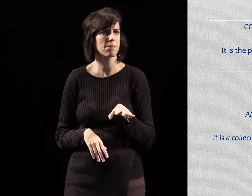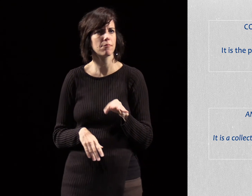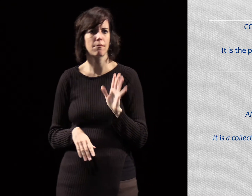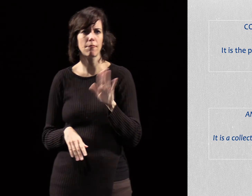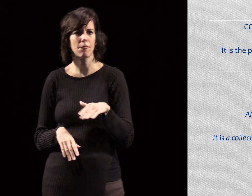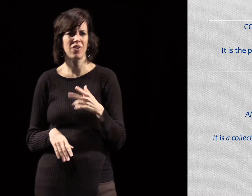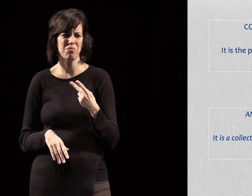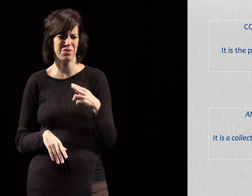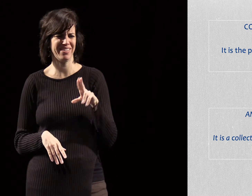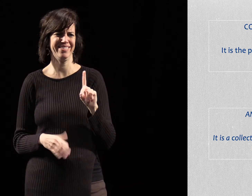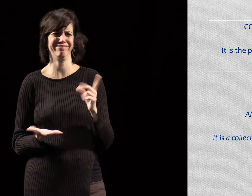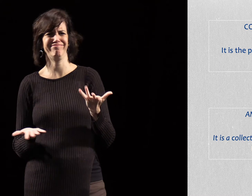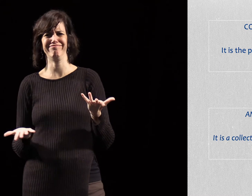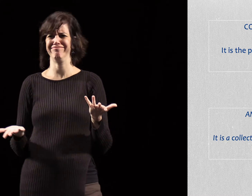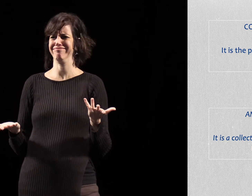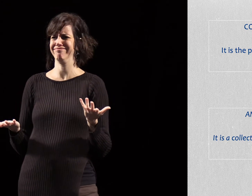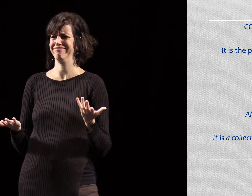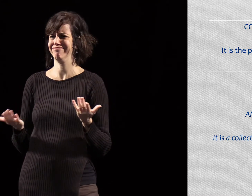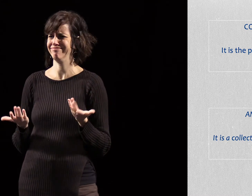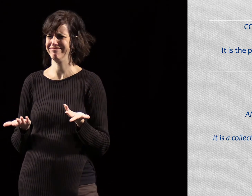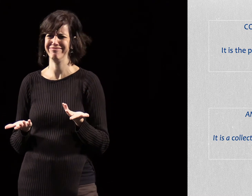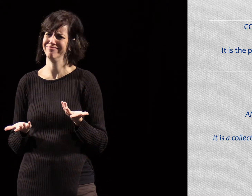That's not enough for a PhD.